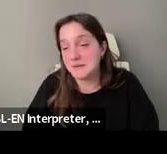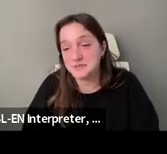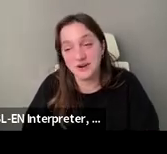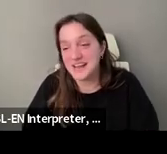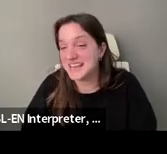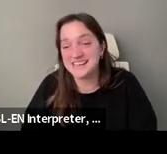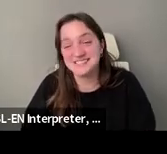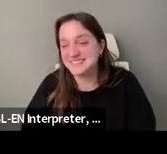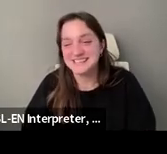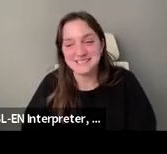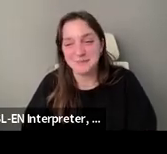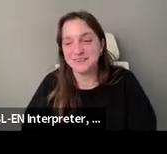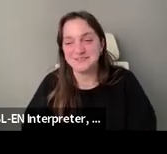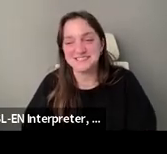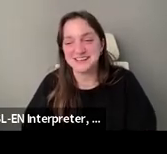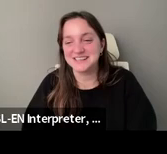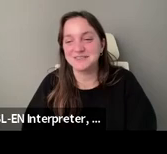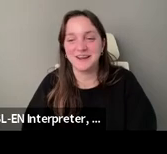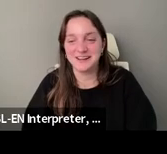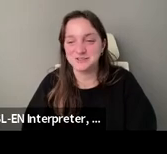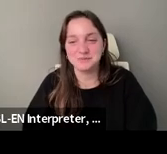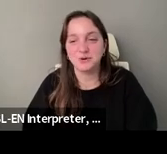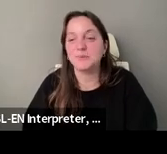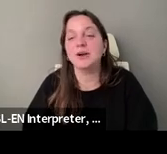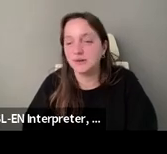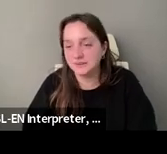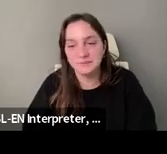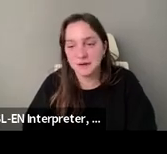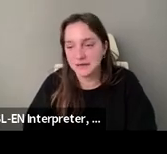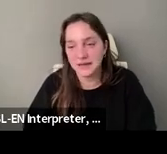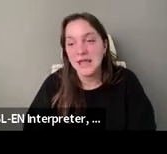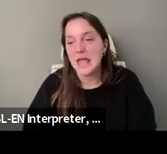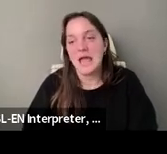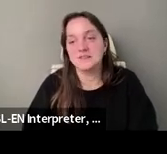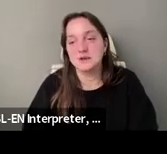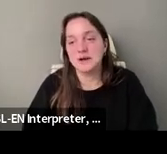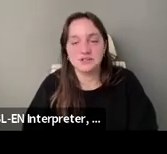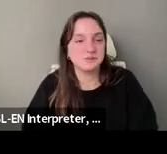discussing financial support. We all need money. And so I just want to say that any money that